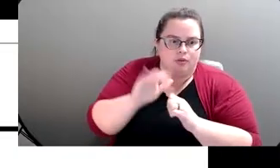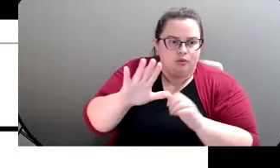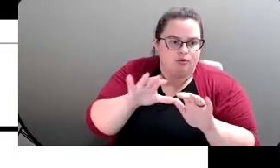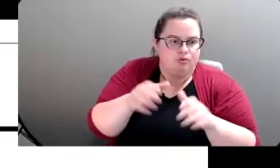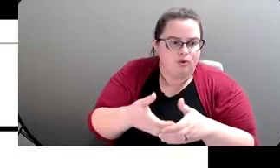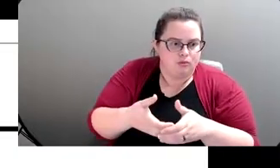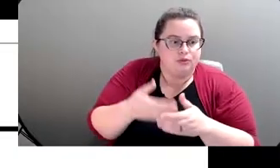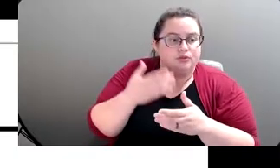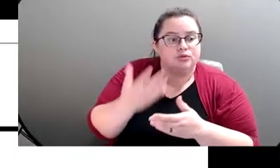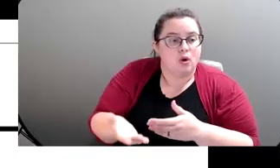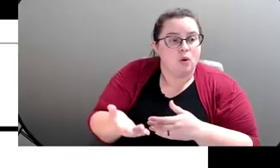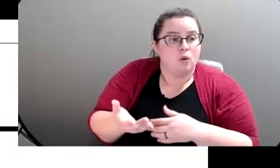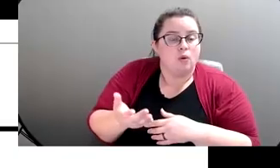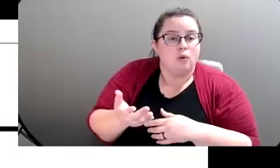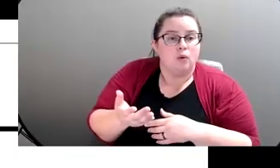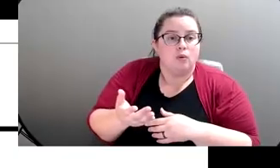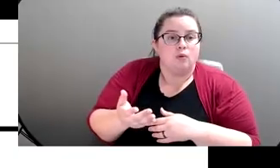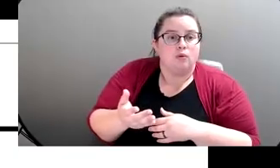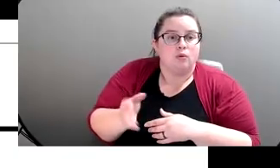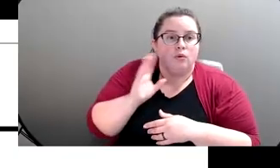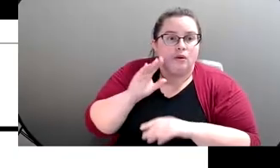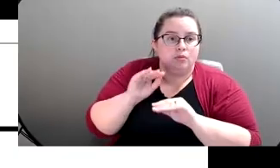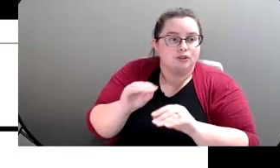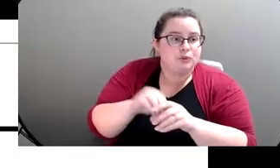So, we're going to put you in groups,